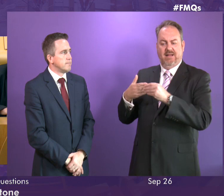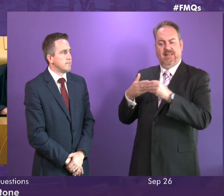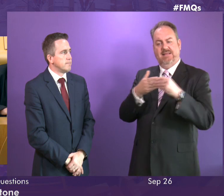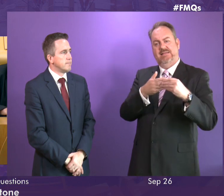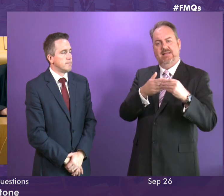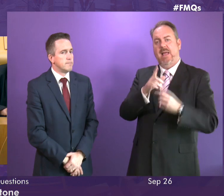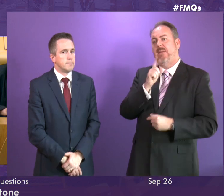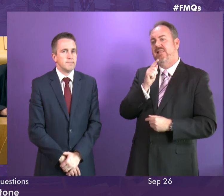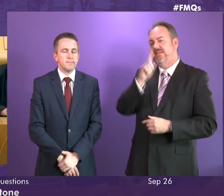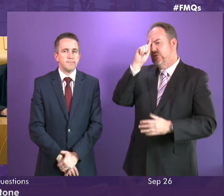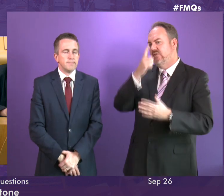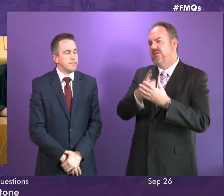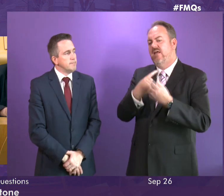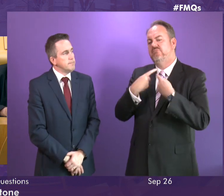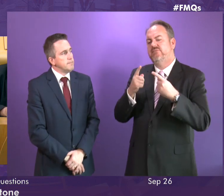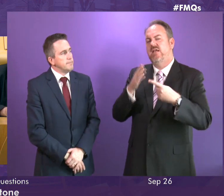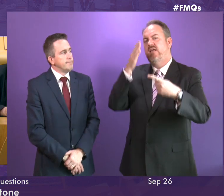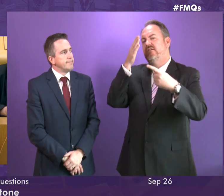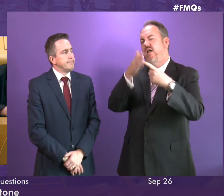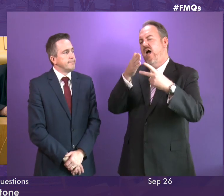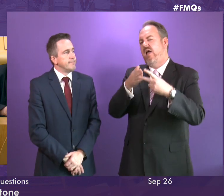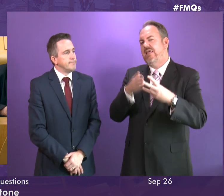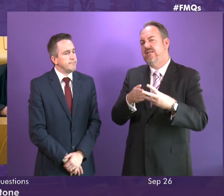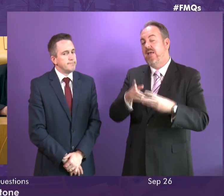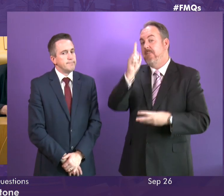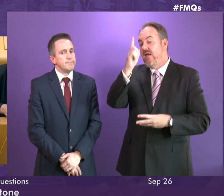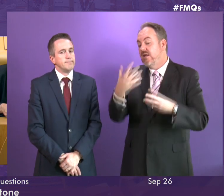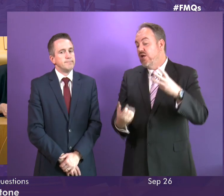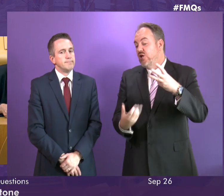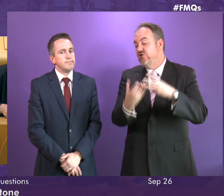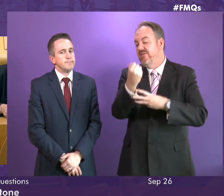to set targets, but when it comes to meeting them, it is another matter. The targets on